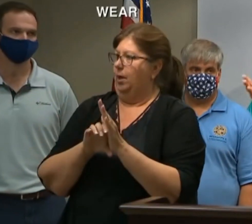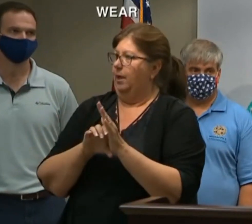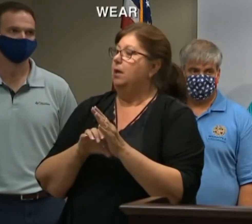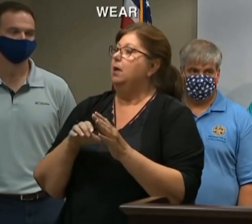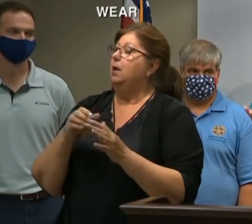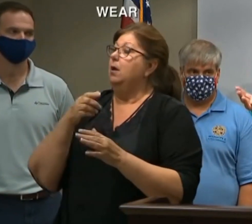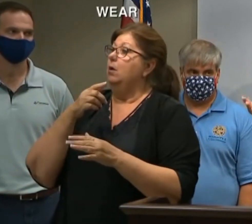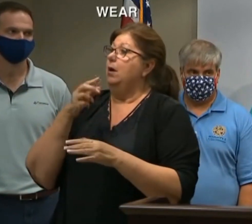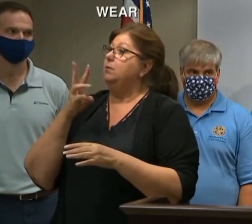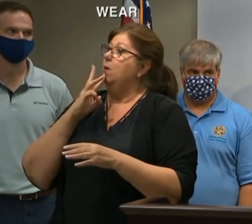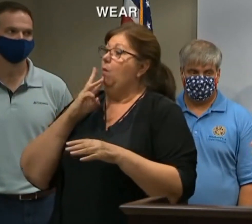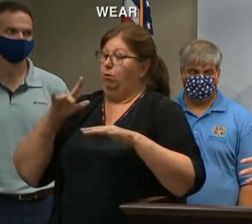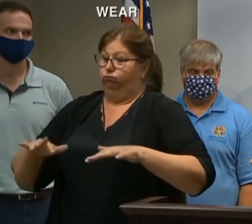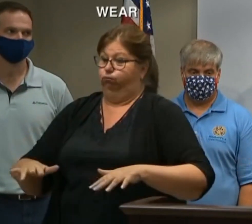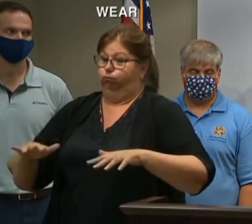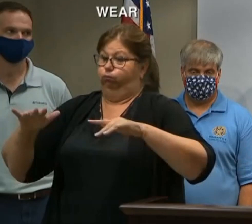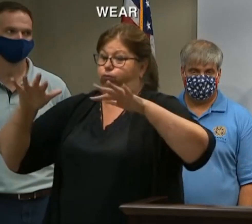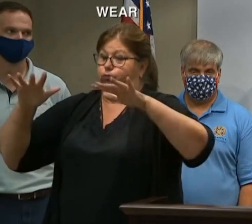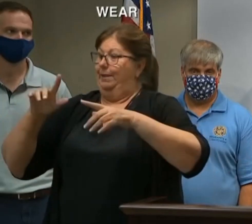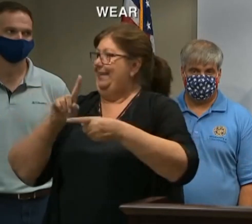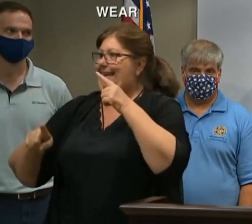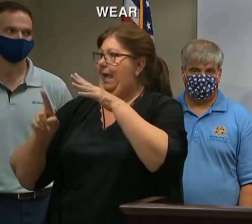there was no outflow and you got a little bit more of that